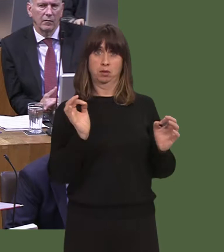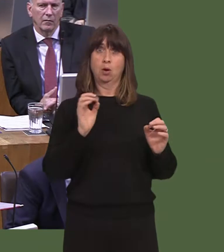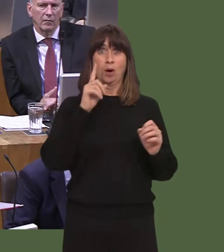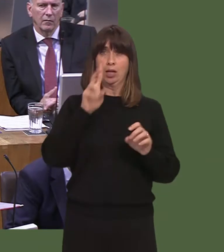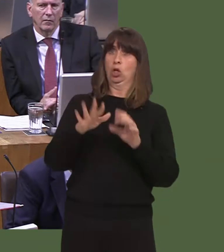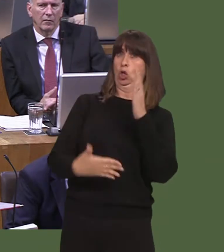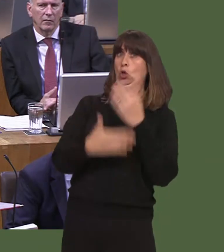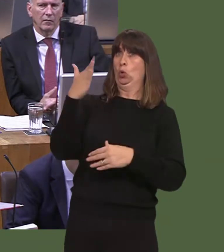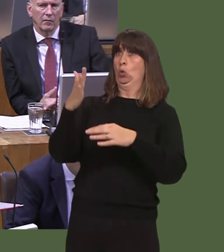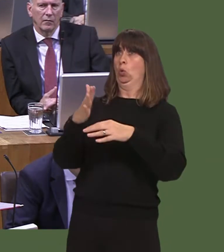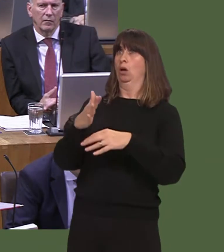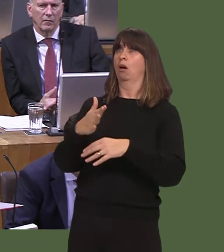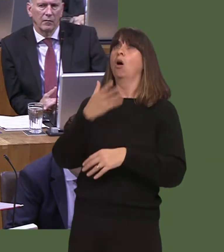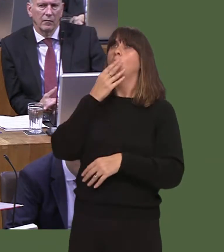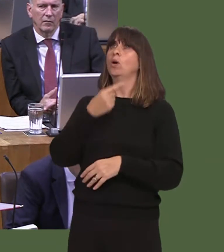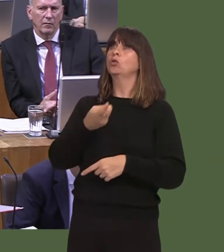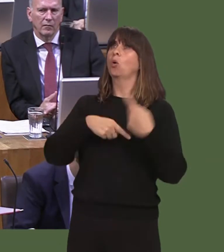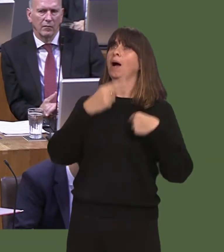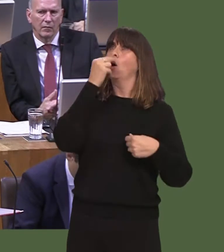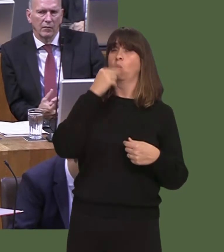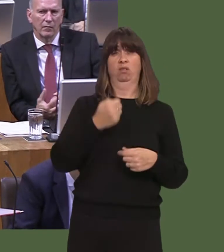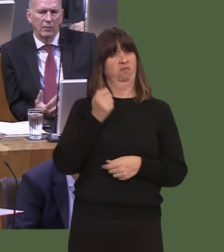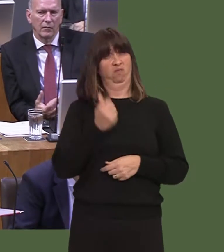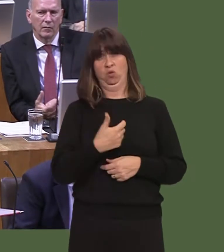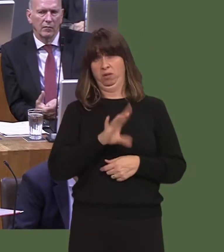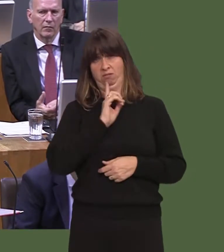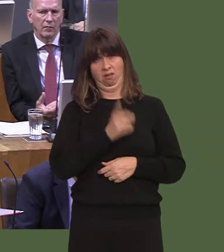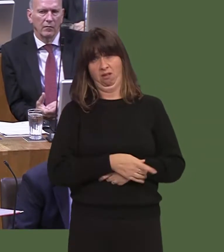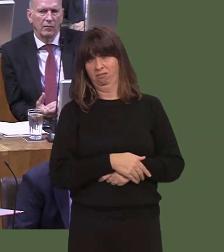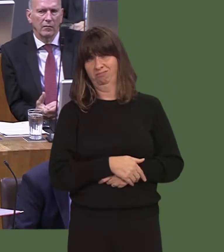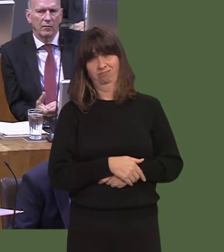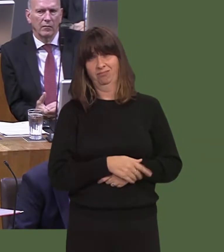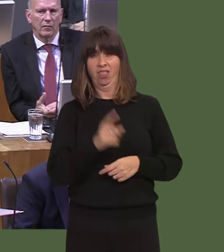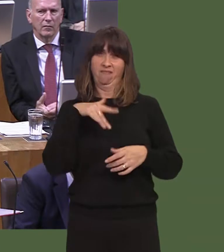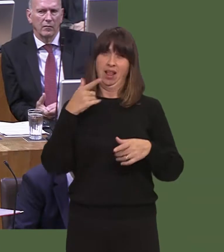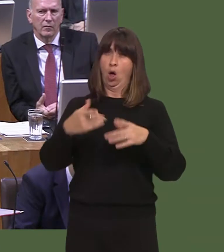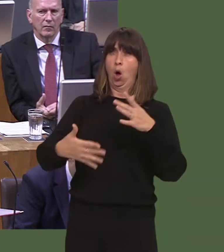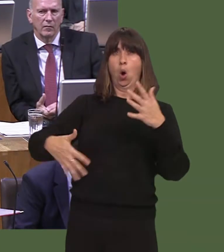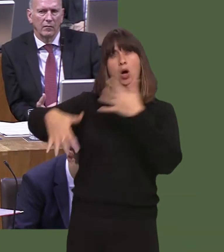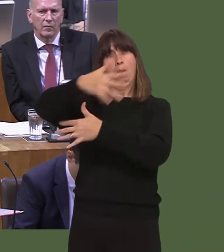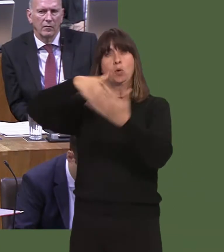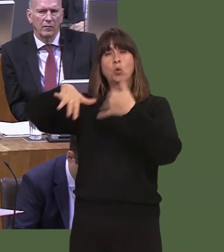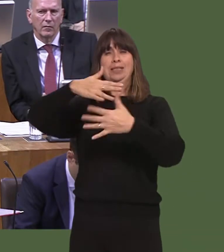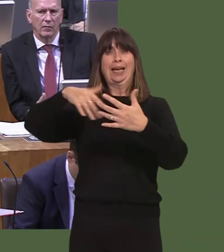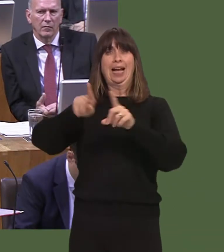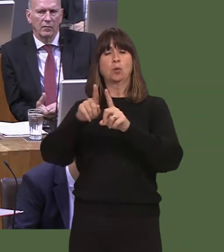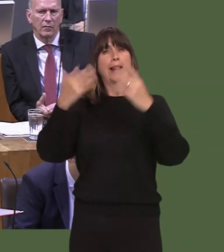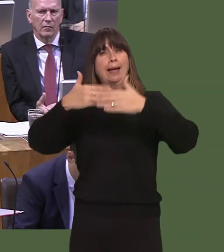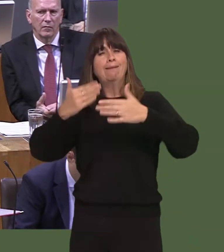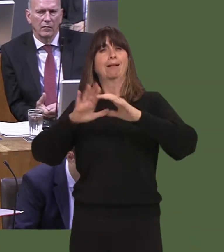when they see a new school, that they'd like to go back to the old schools. What they see is a school that is a community facility, a school that offers all the best